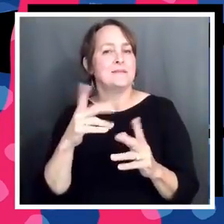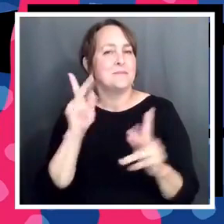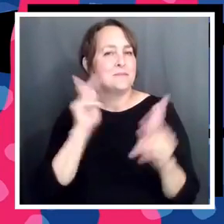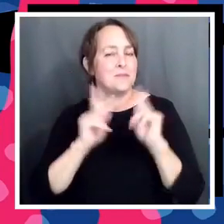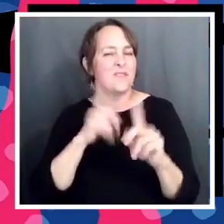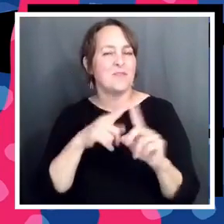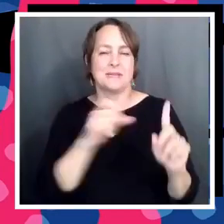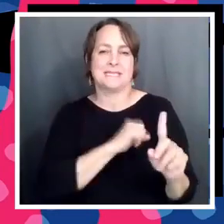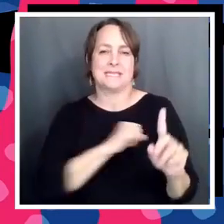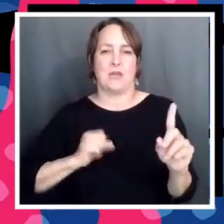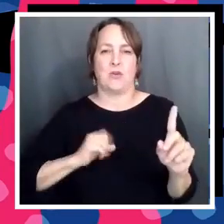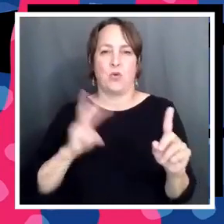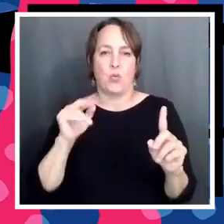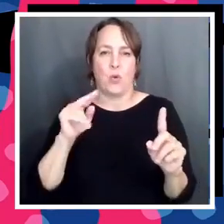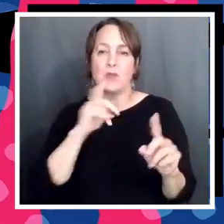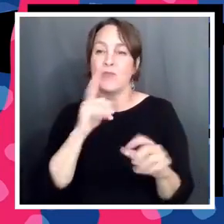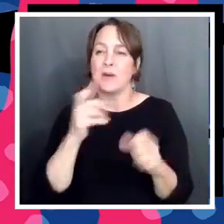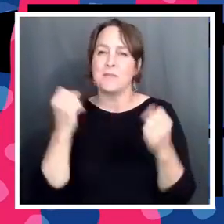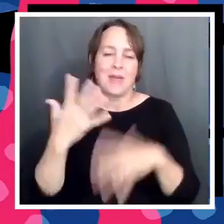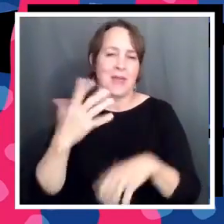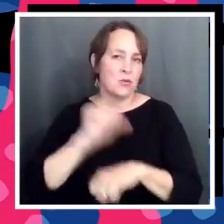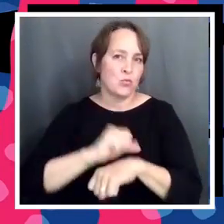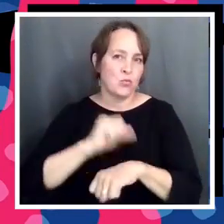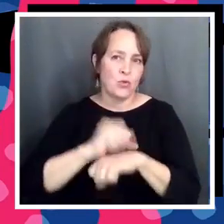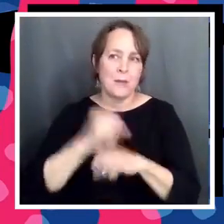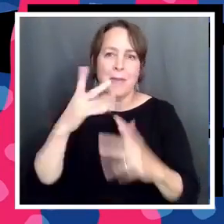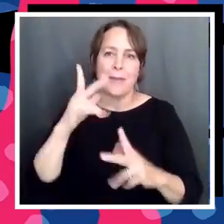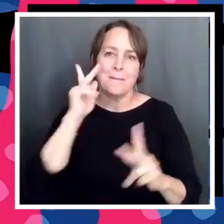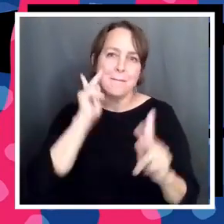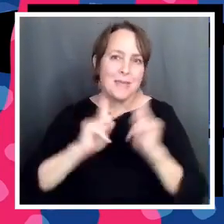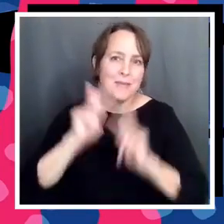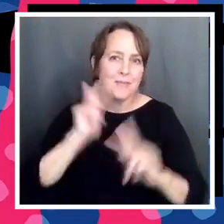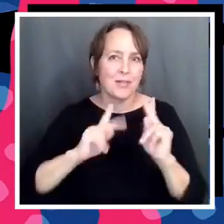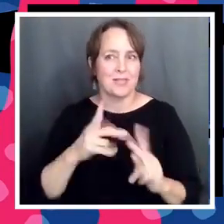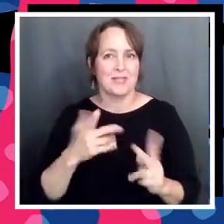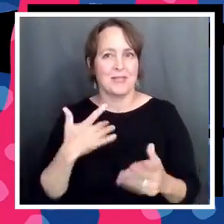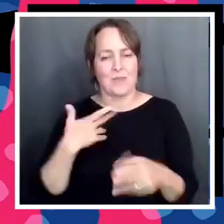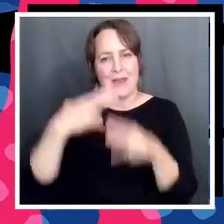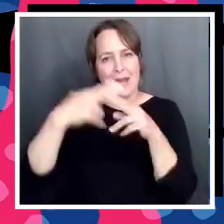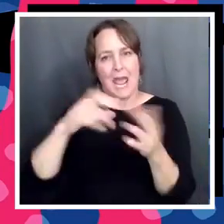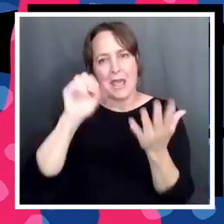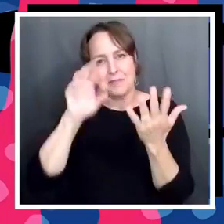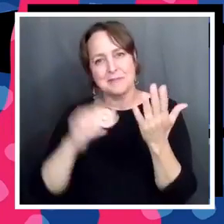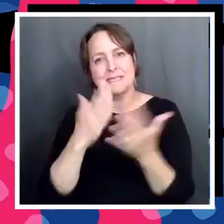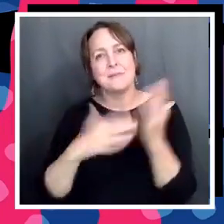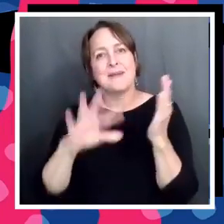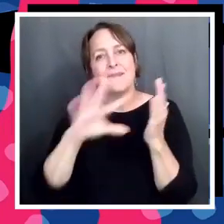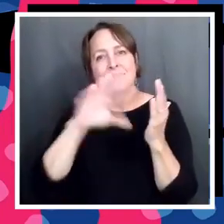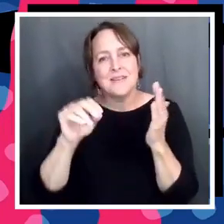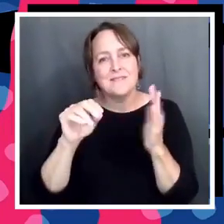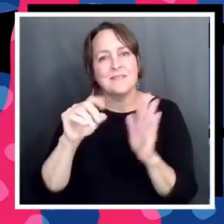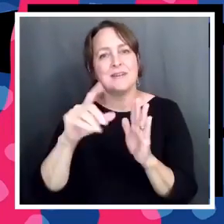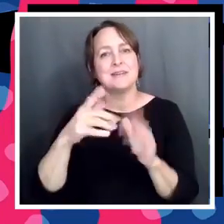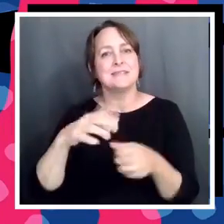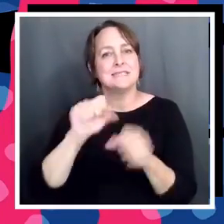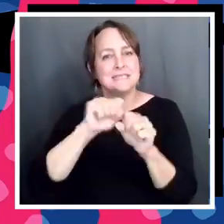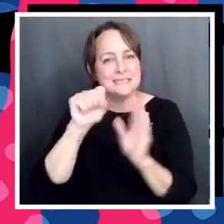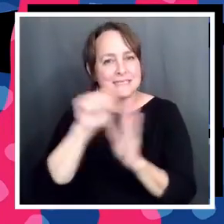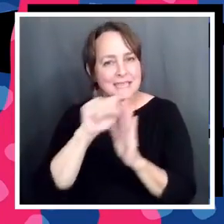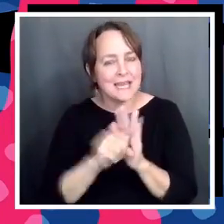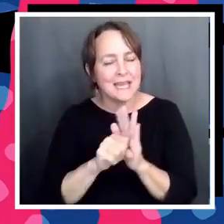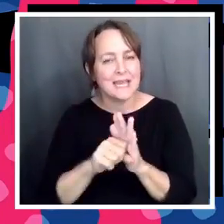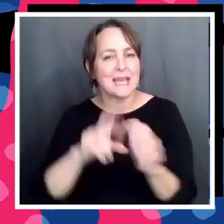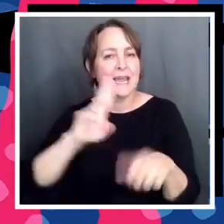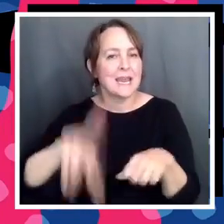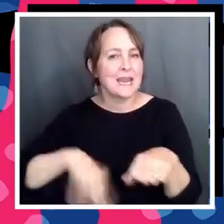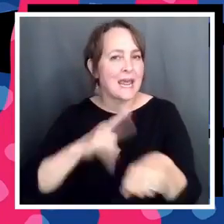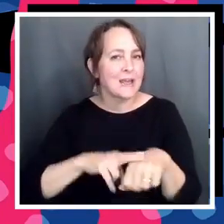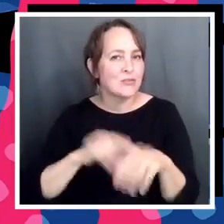I NTNT TBEBE CLEAR THAT THERE'S